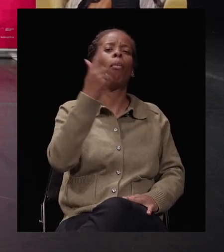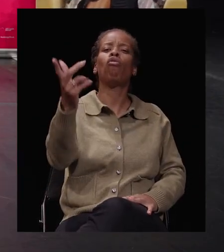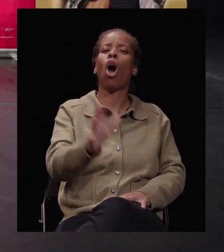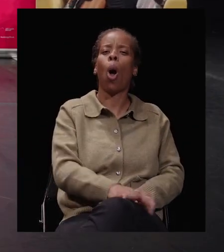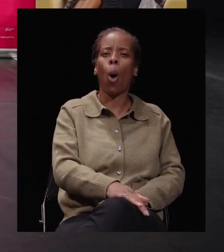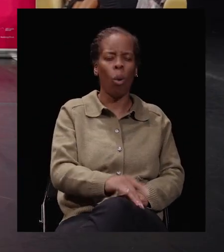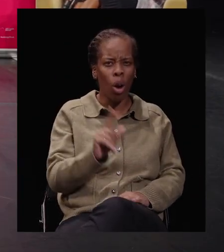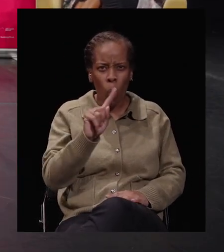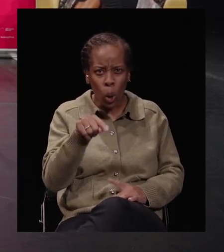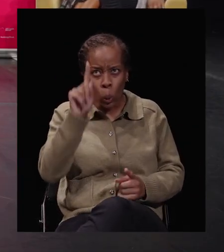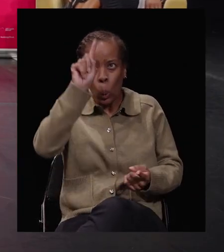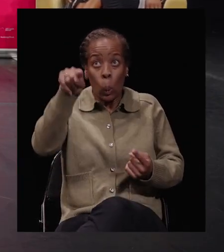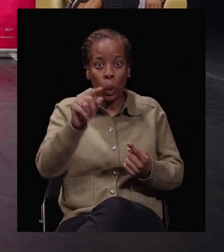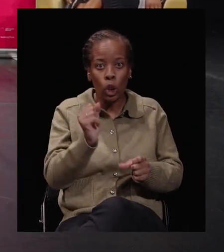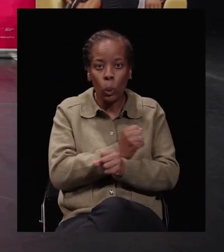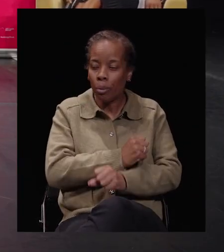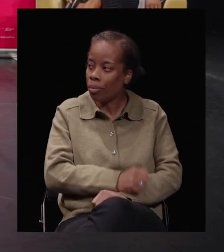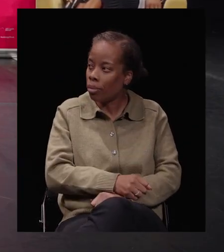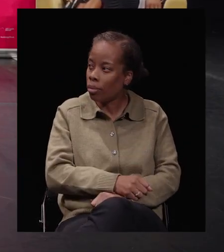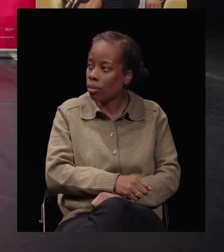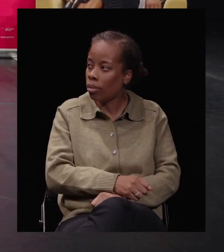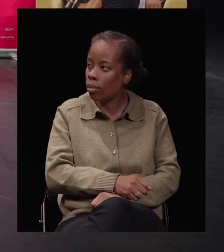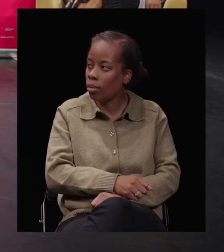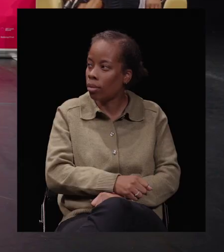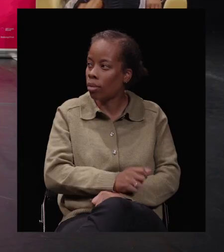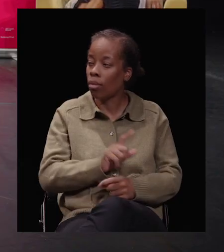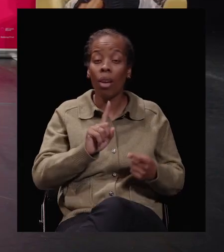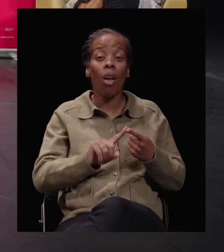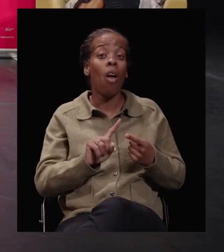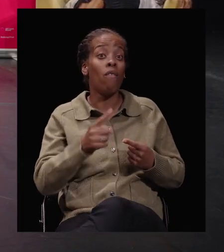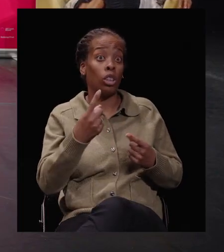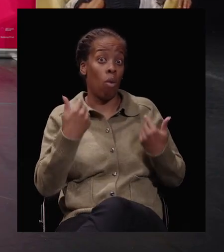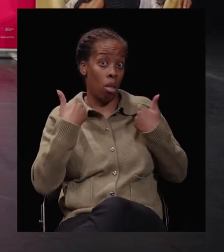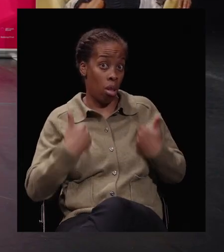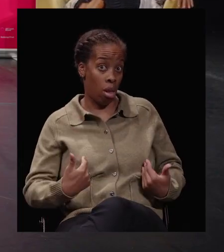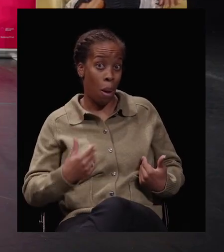Oh, thank you. First of all, everyone has to wear the same colours as me. No. I'll go for that.